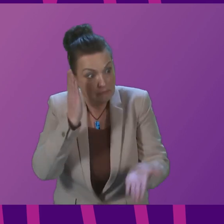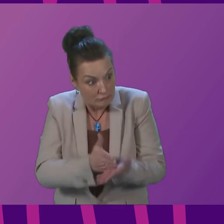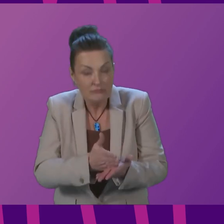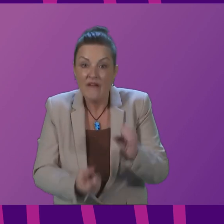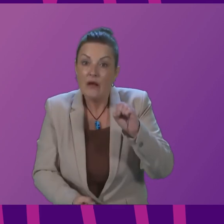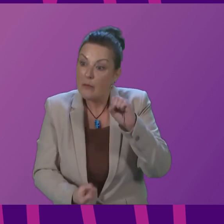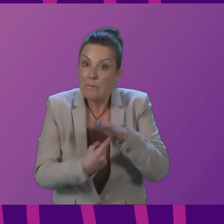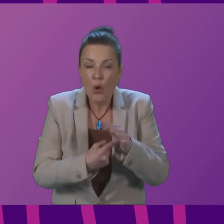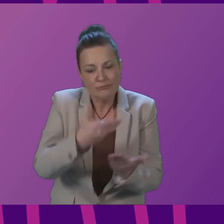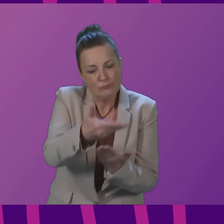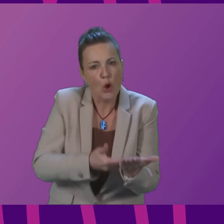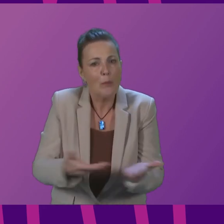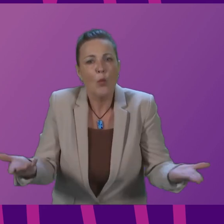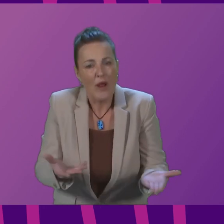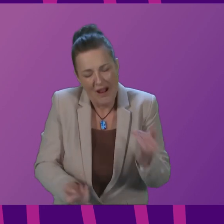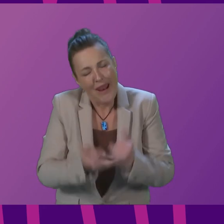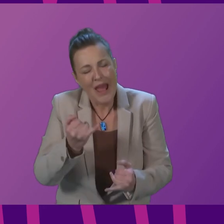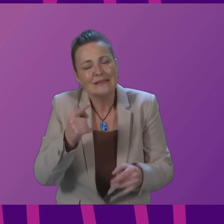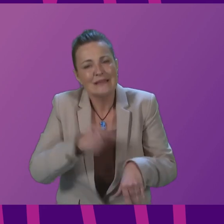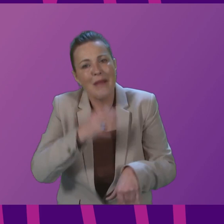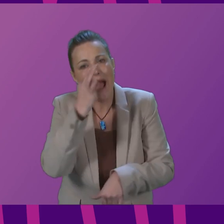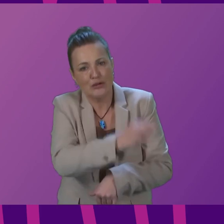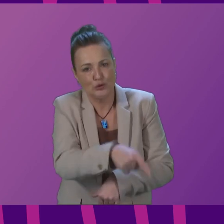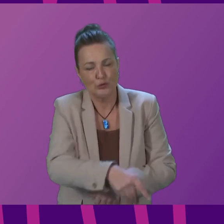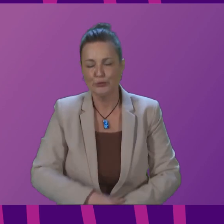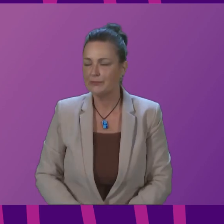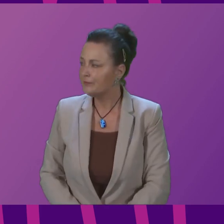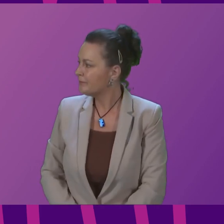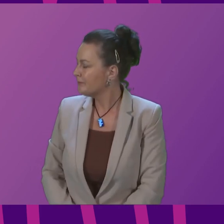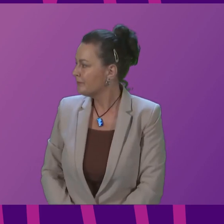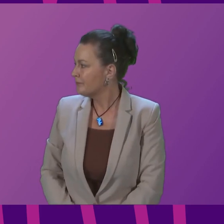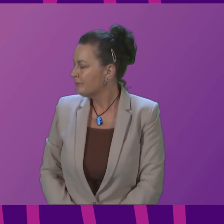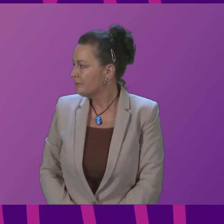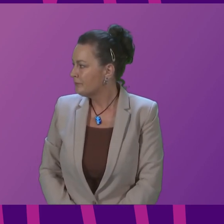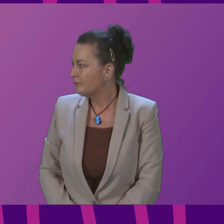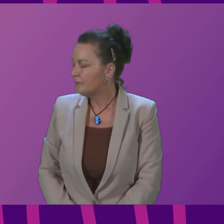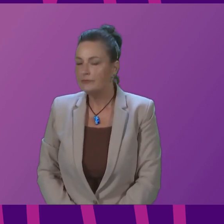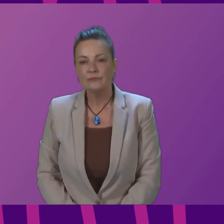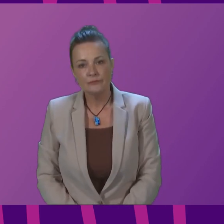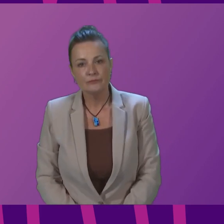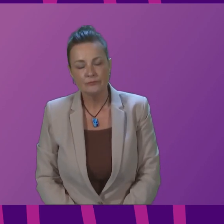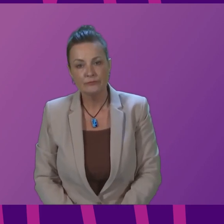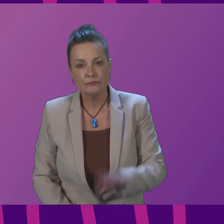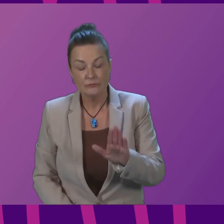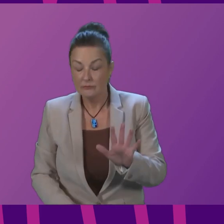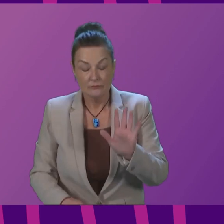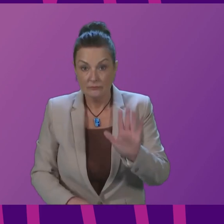The Tory leadership is in some difficulty, but this really is desperate stuff.